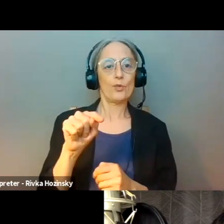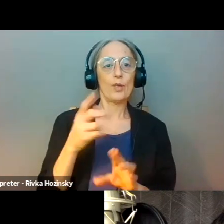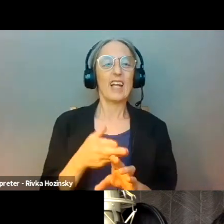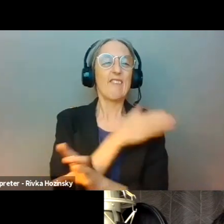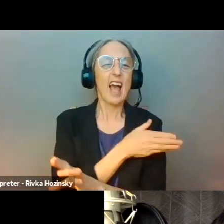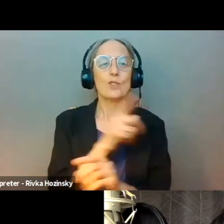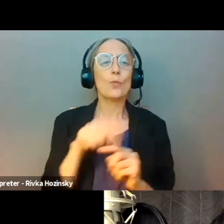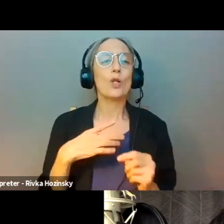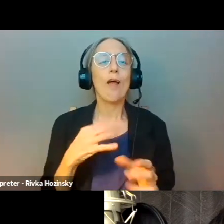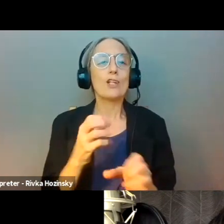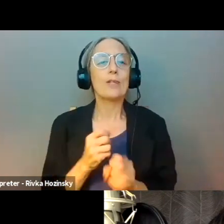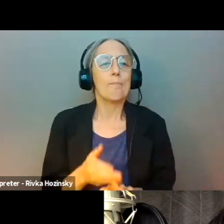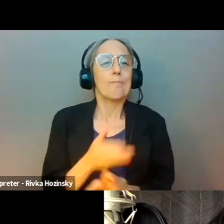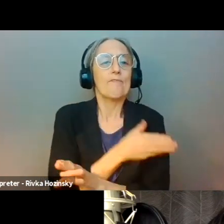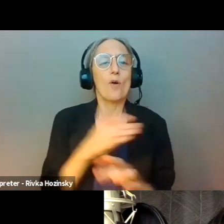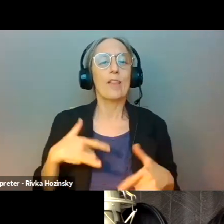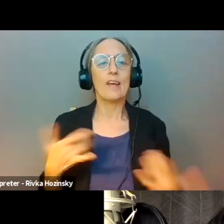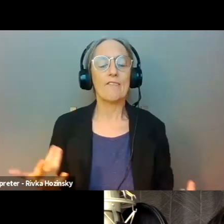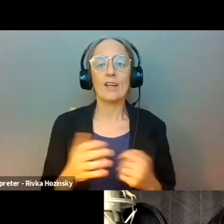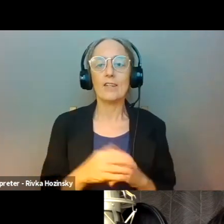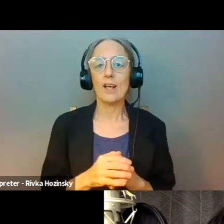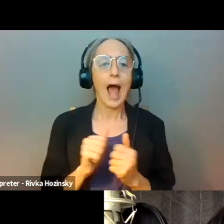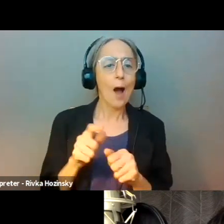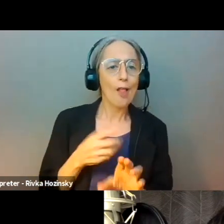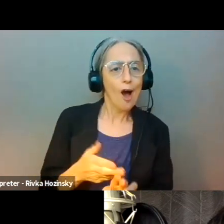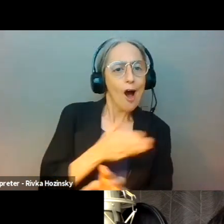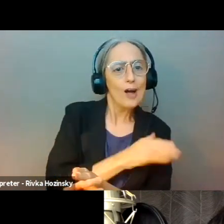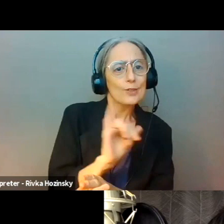including your desired timelines, if you had your absolute preference.